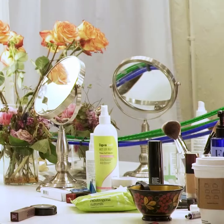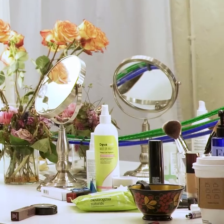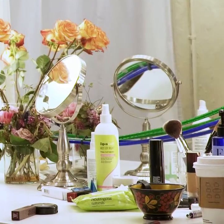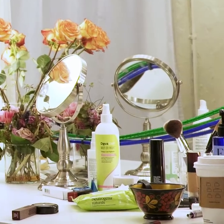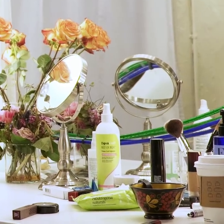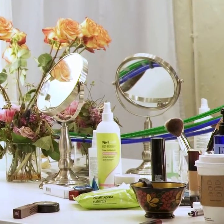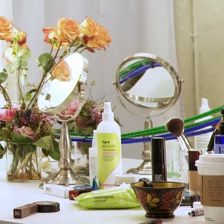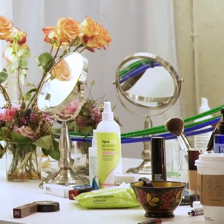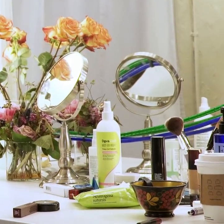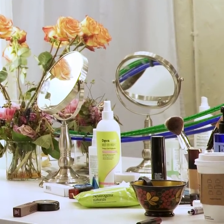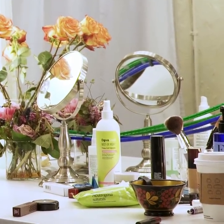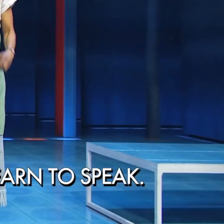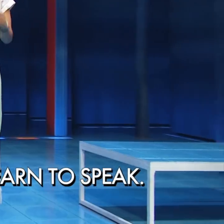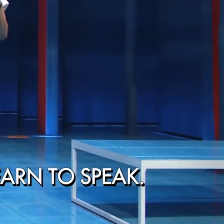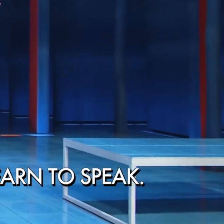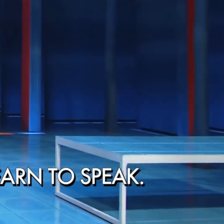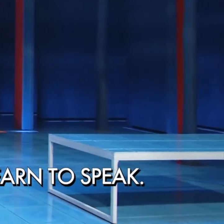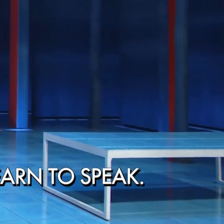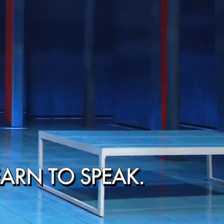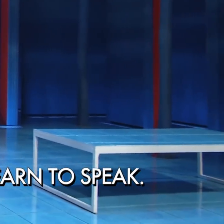He's been in this industry for so long.